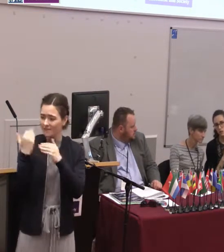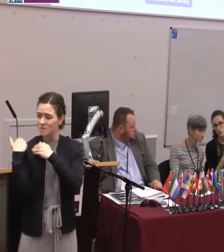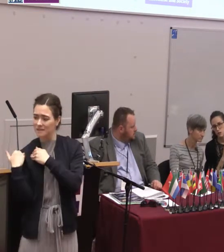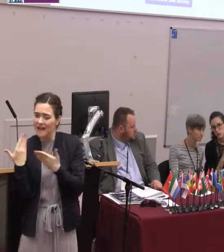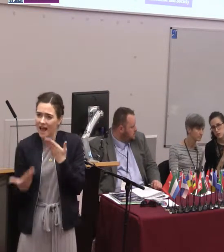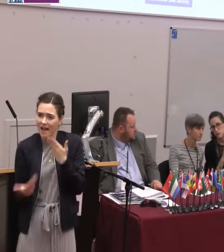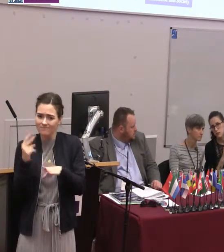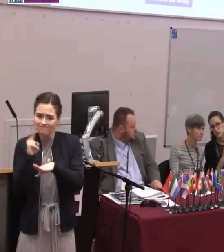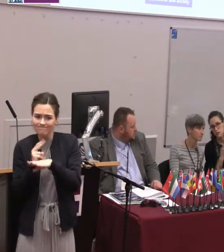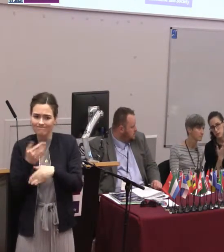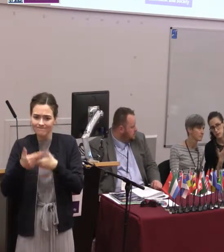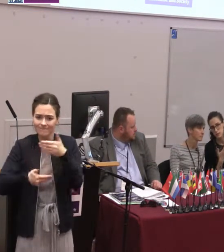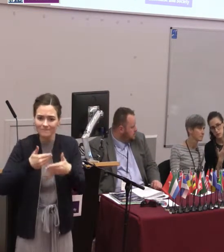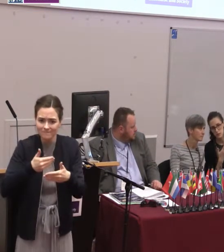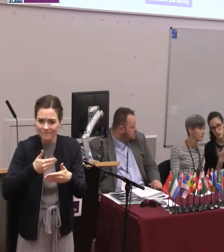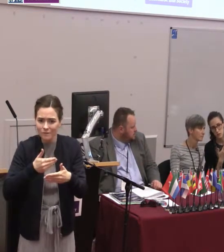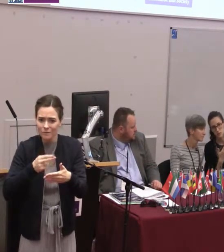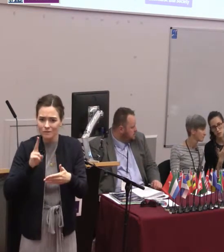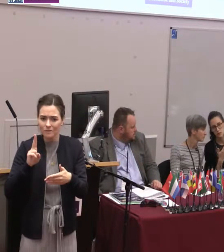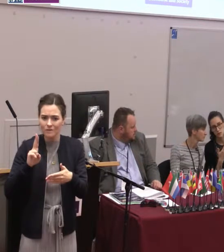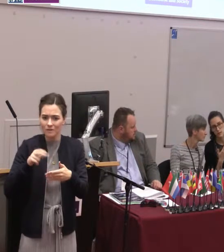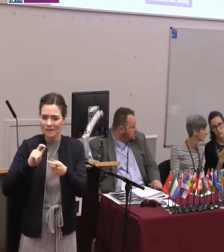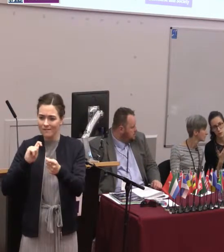to make things right and the convention will.